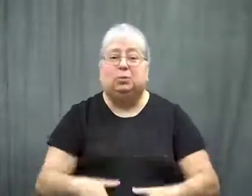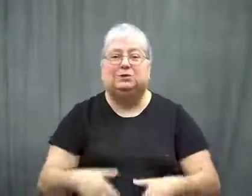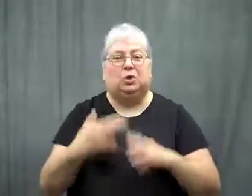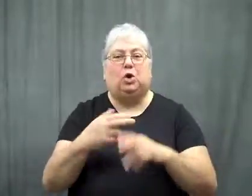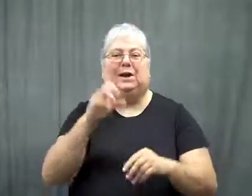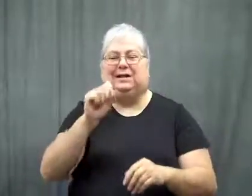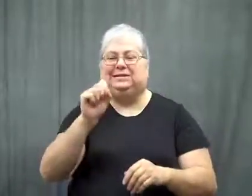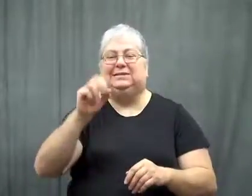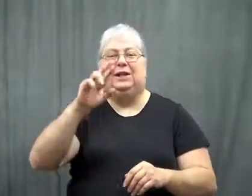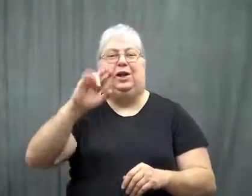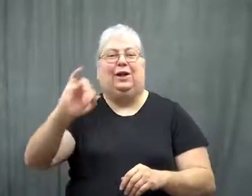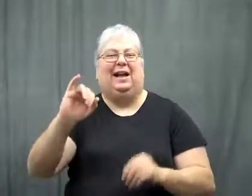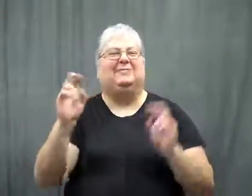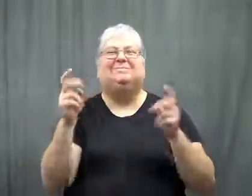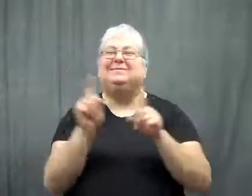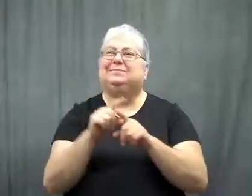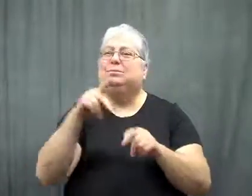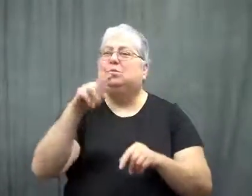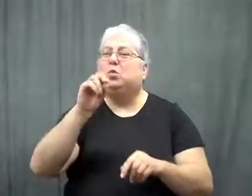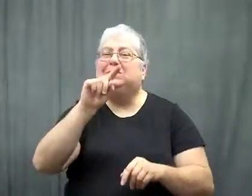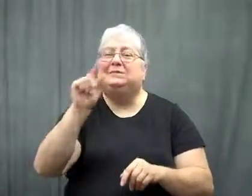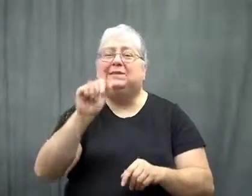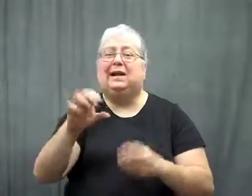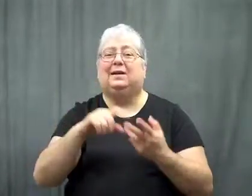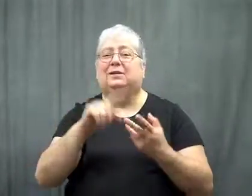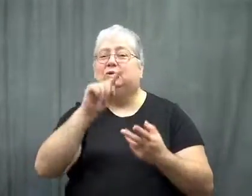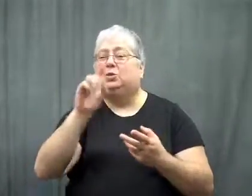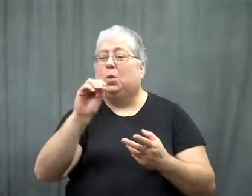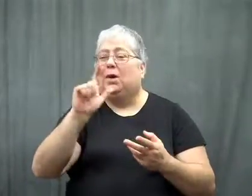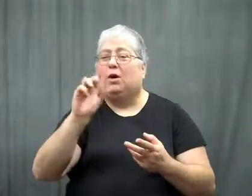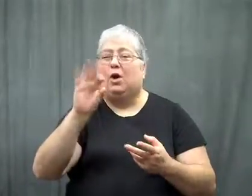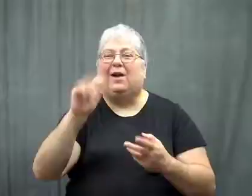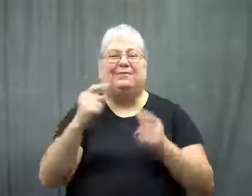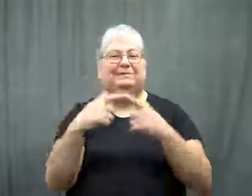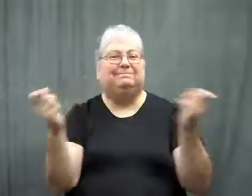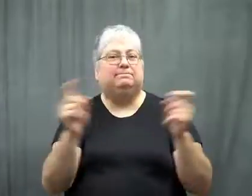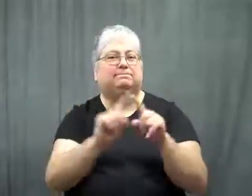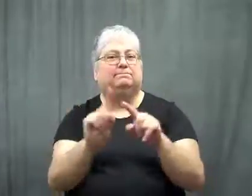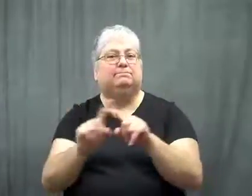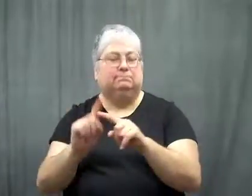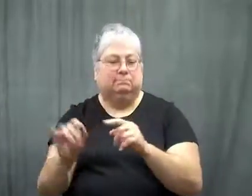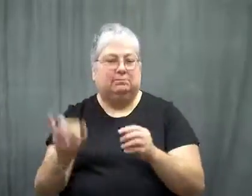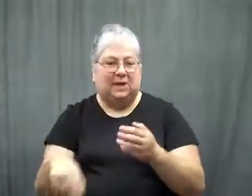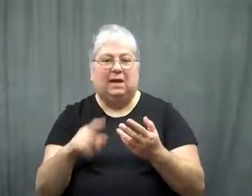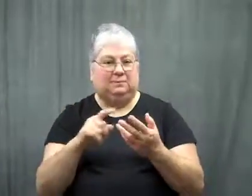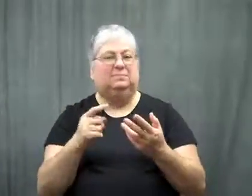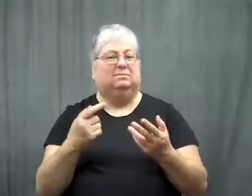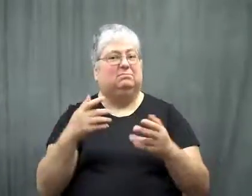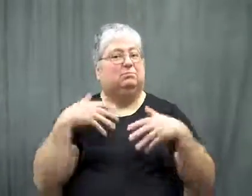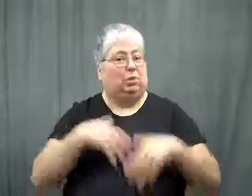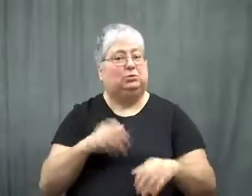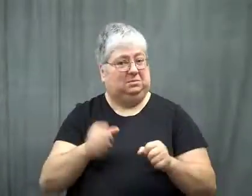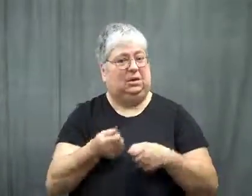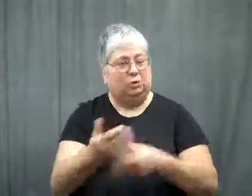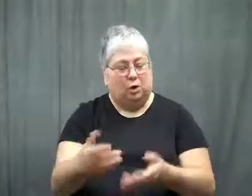Anti-depressants that are SSRIs like Prozac and Zoloft can cause weakening of the bones as well.